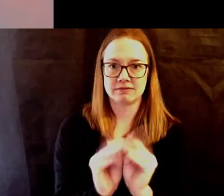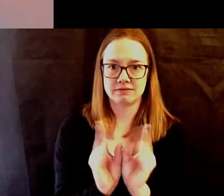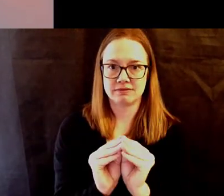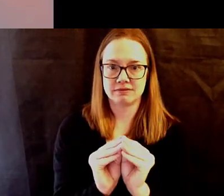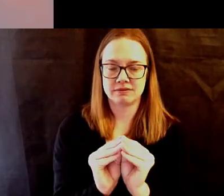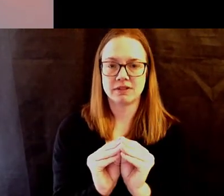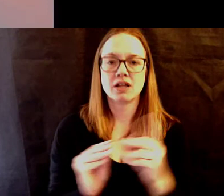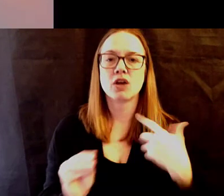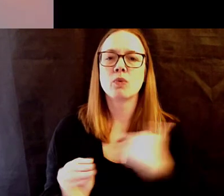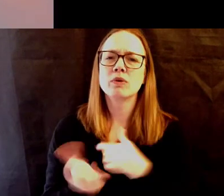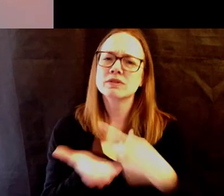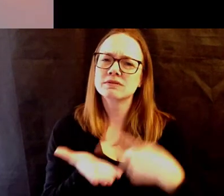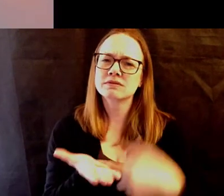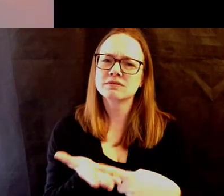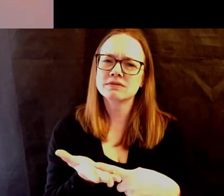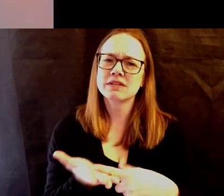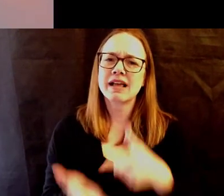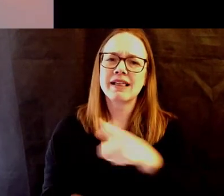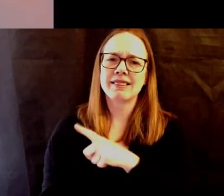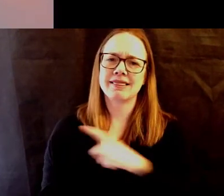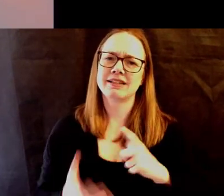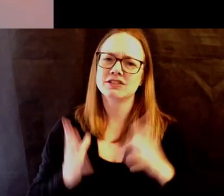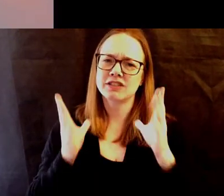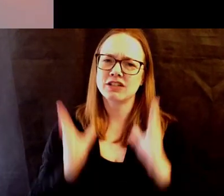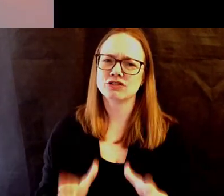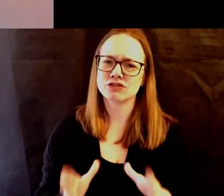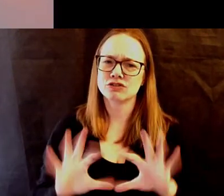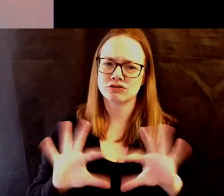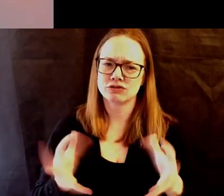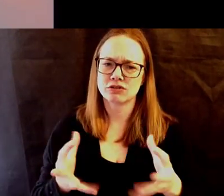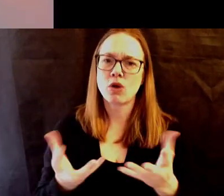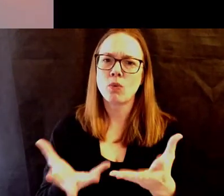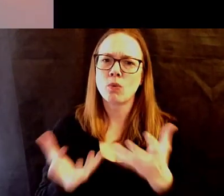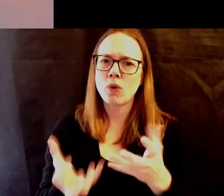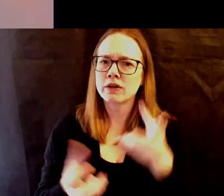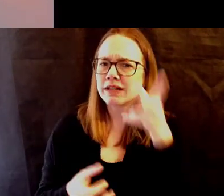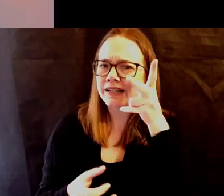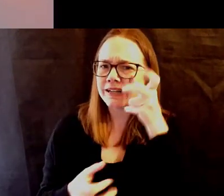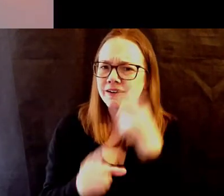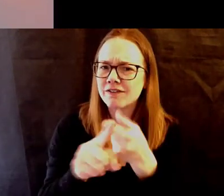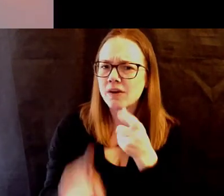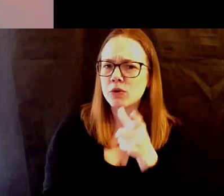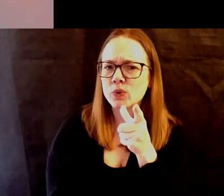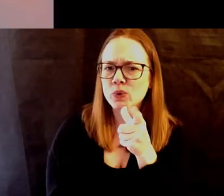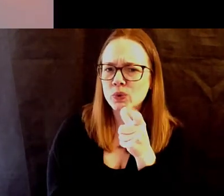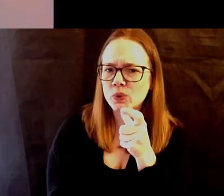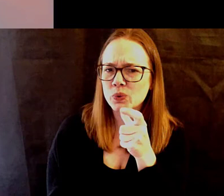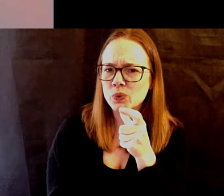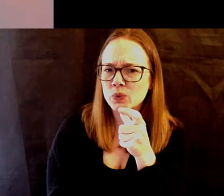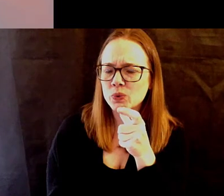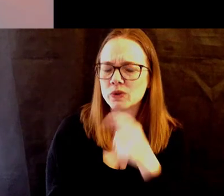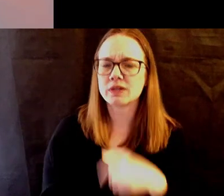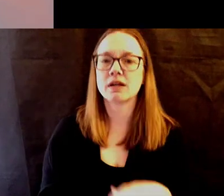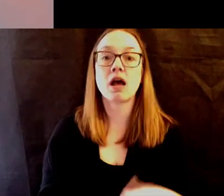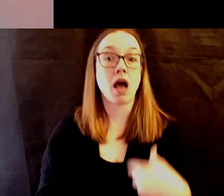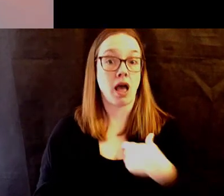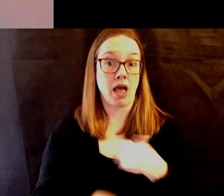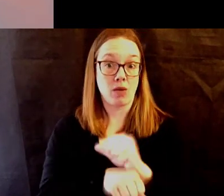And I really brought up the fact that when I worked for a lobbying firm, the legislators